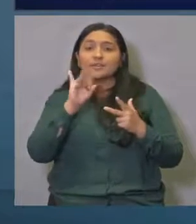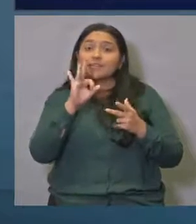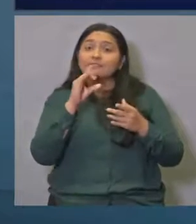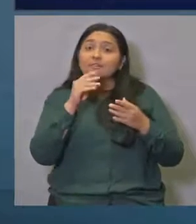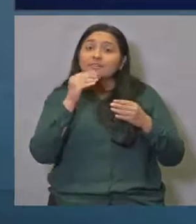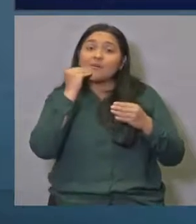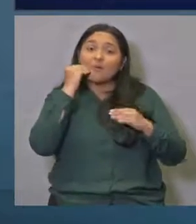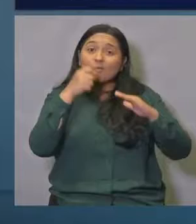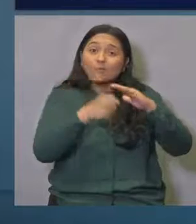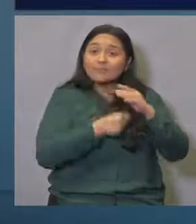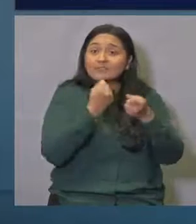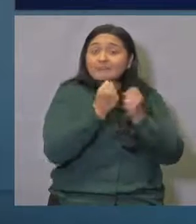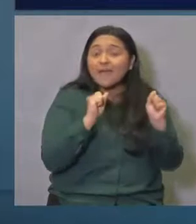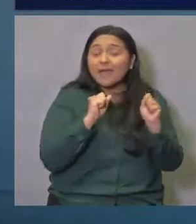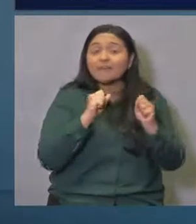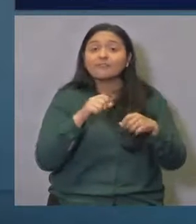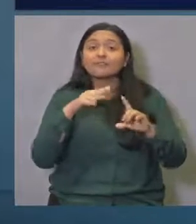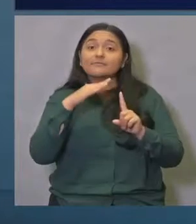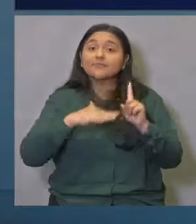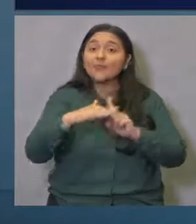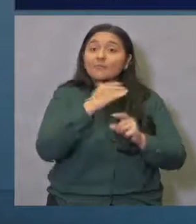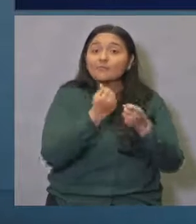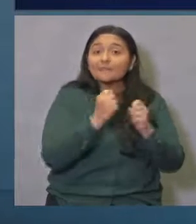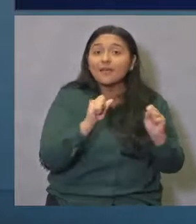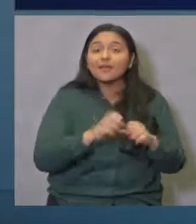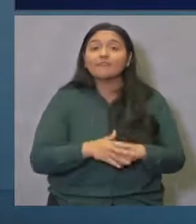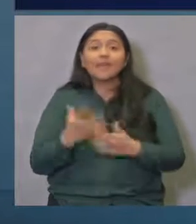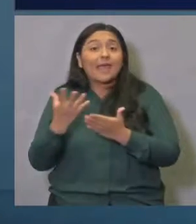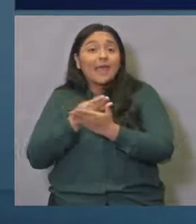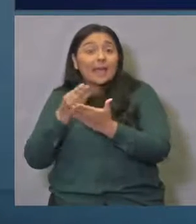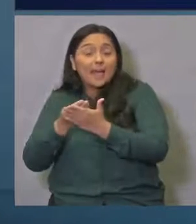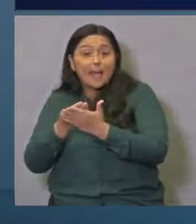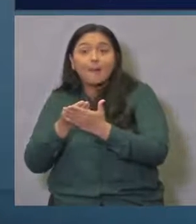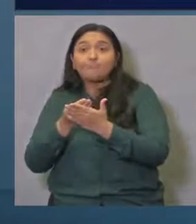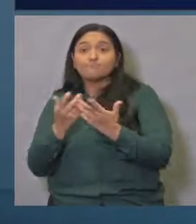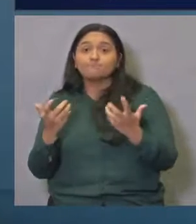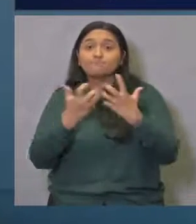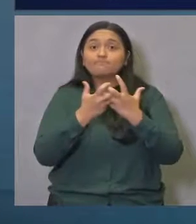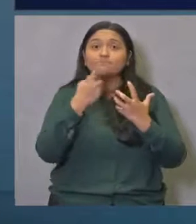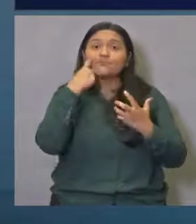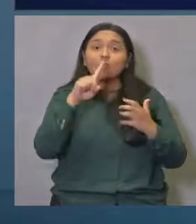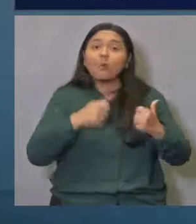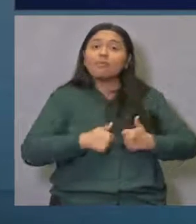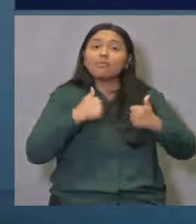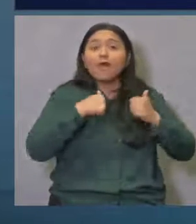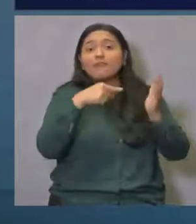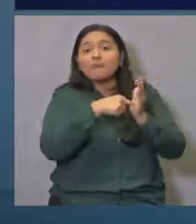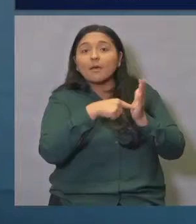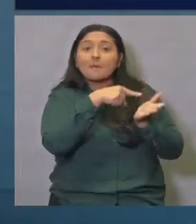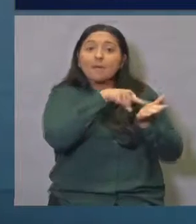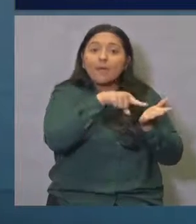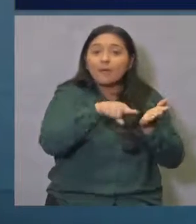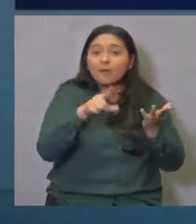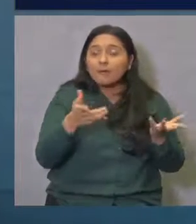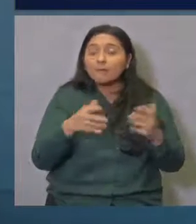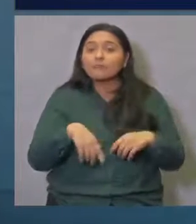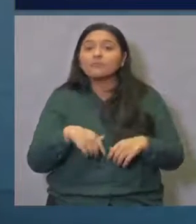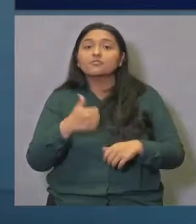FOOD AND TRANSPORTATION, SAFE HOUSING IN A SAFE NEIGHBORHOOD,